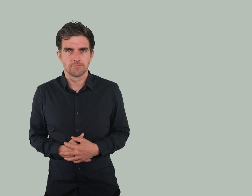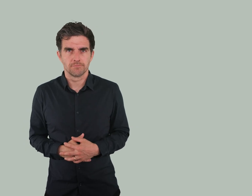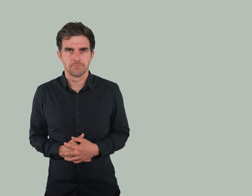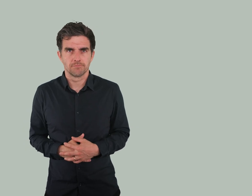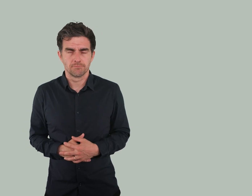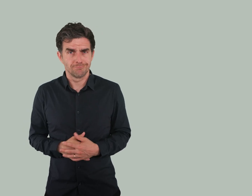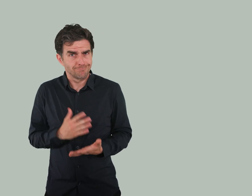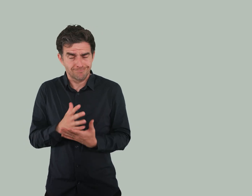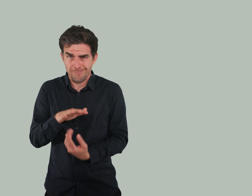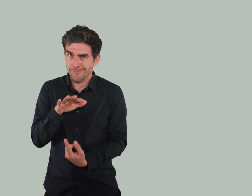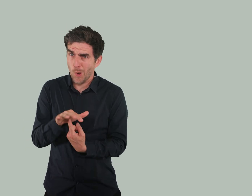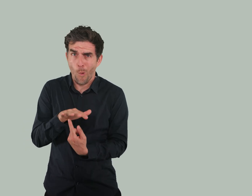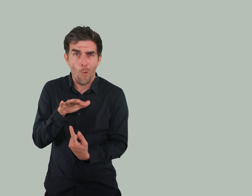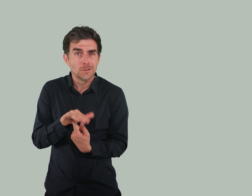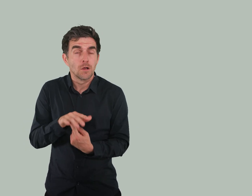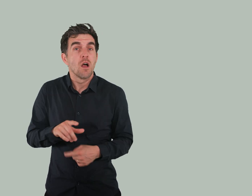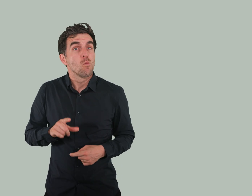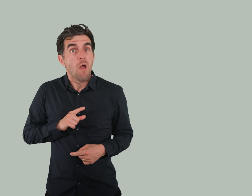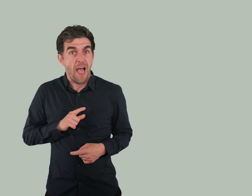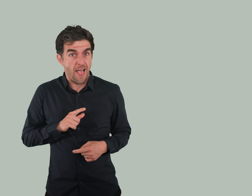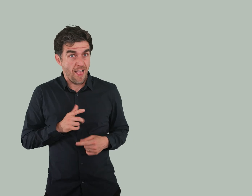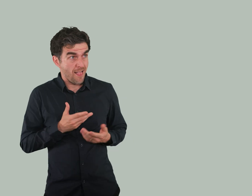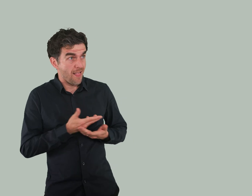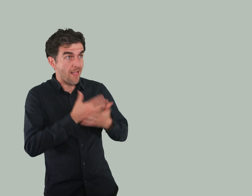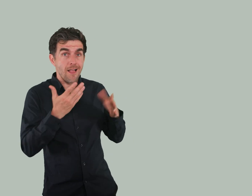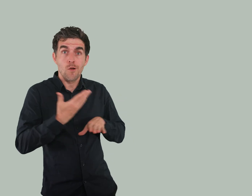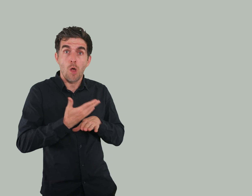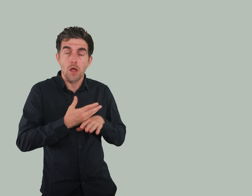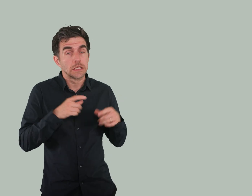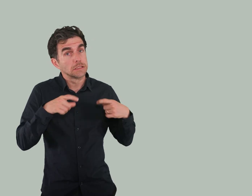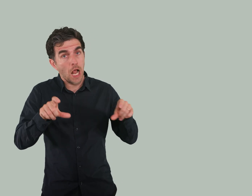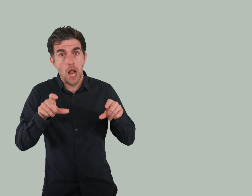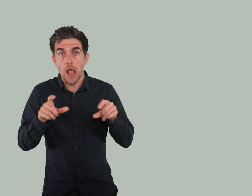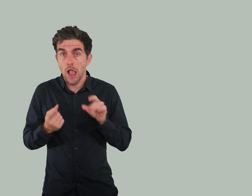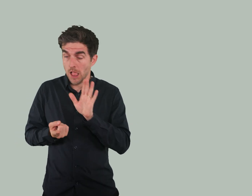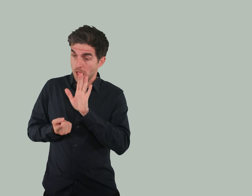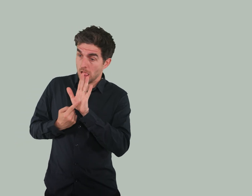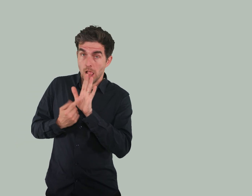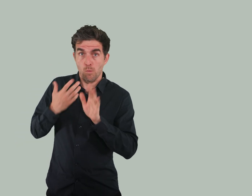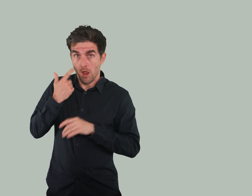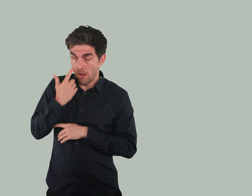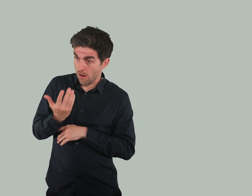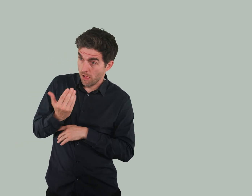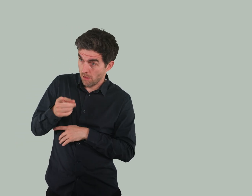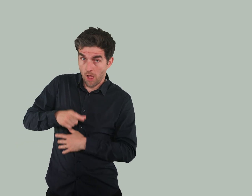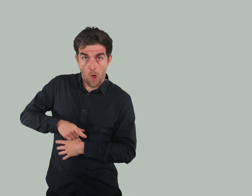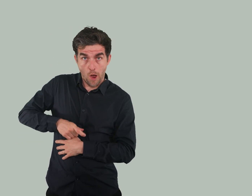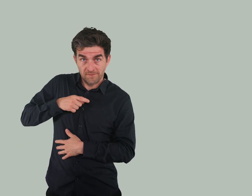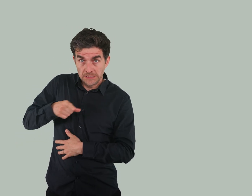234. That matters because employers still ask for confidence,